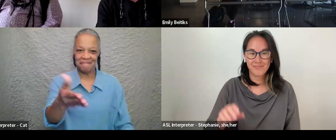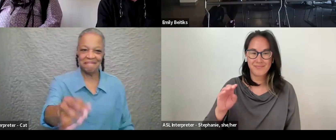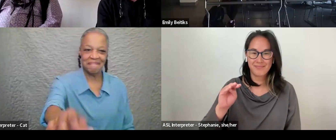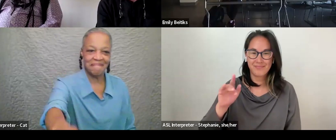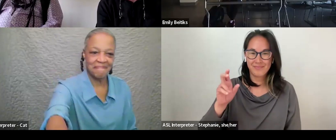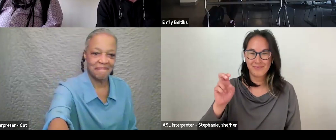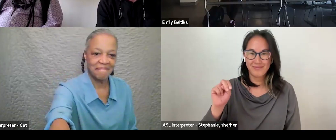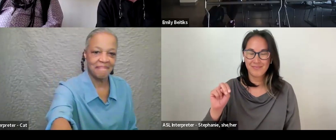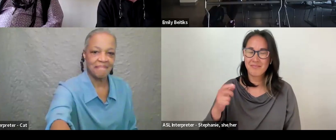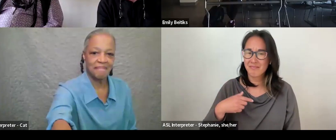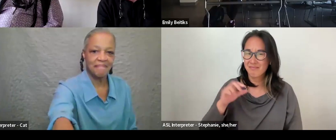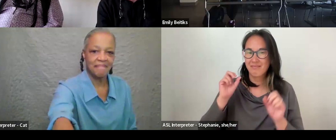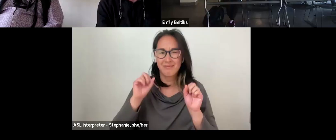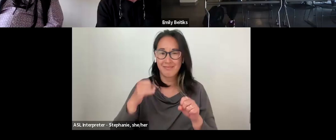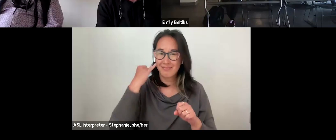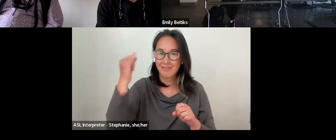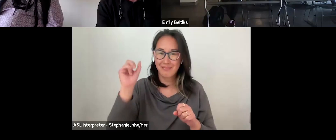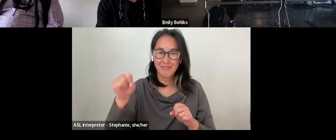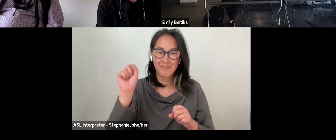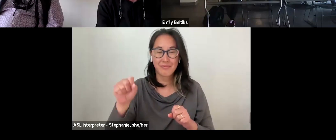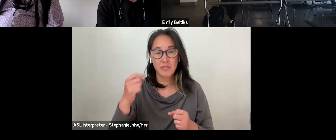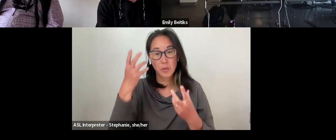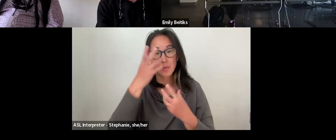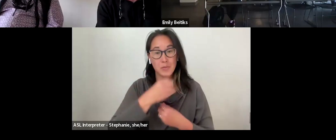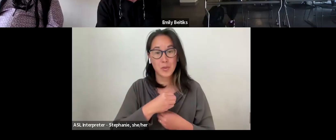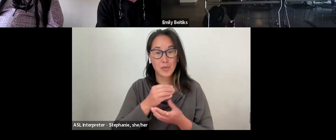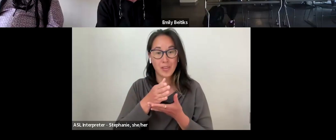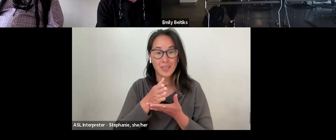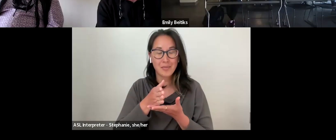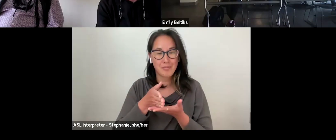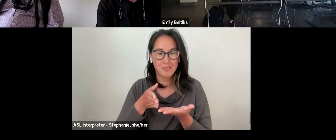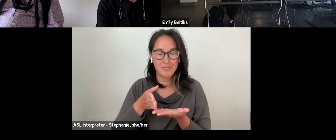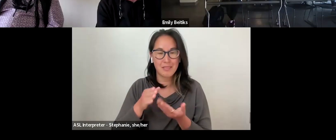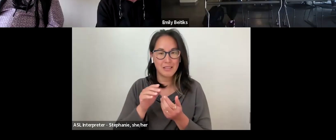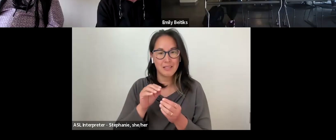There was a really beautiful section later in the book where you navigate this sort